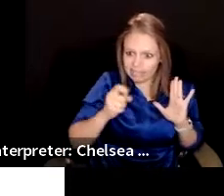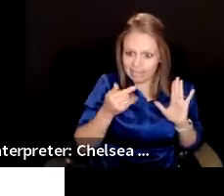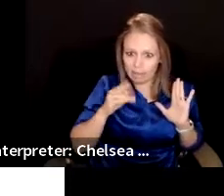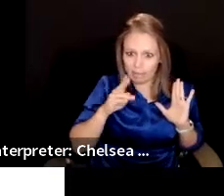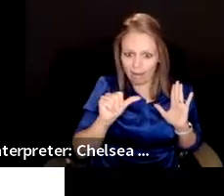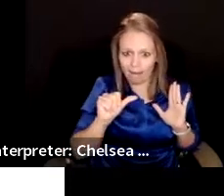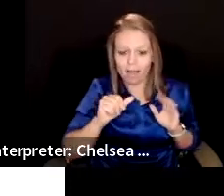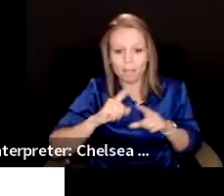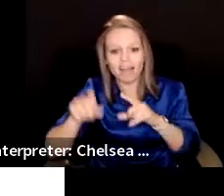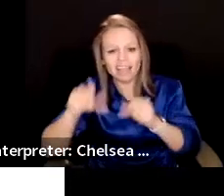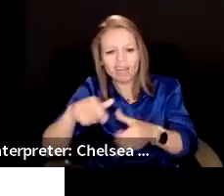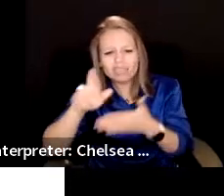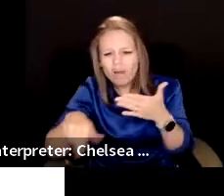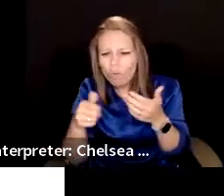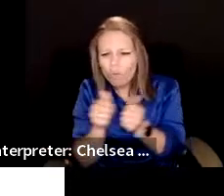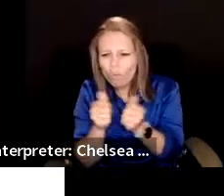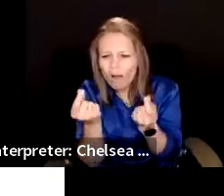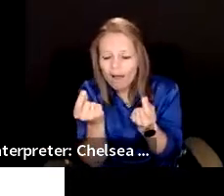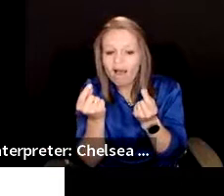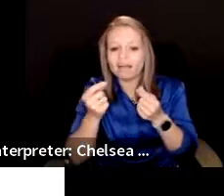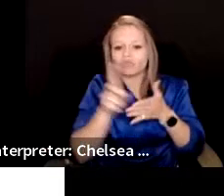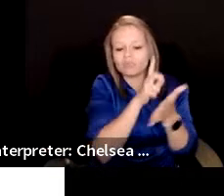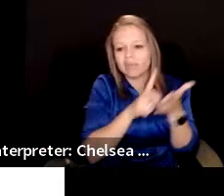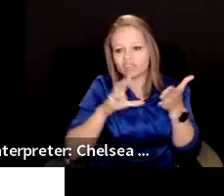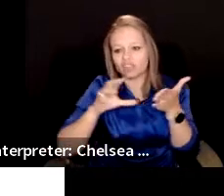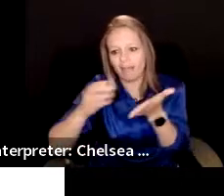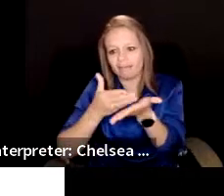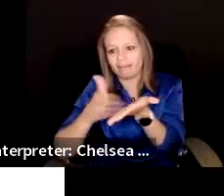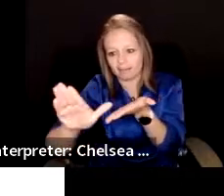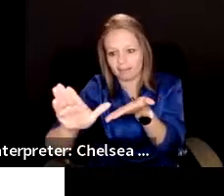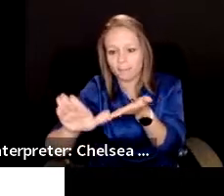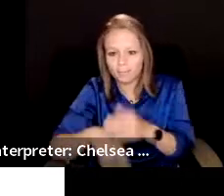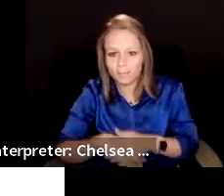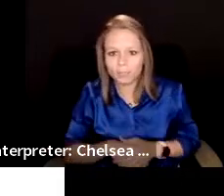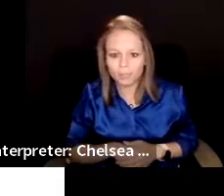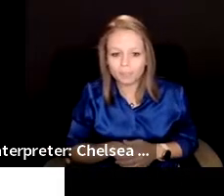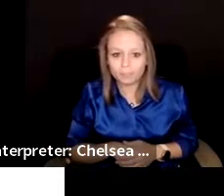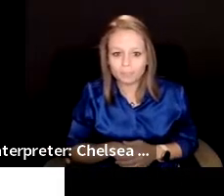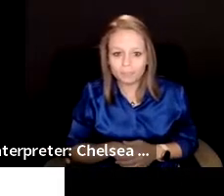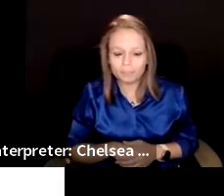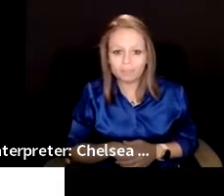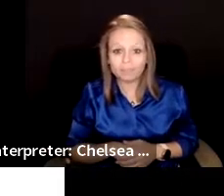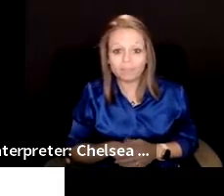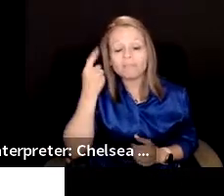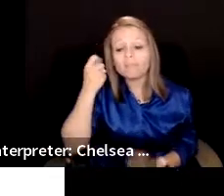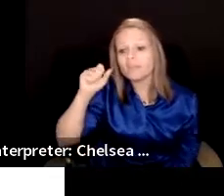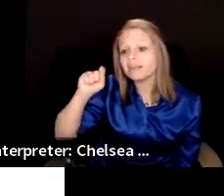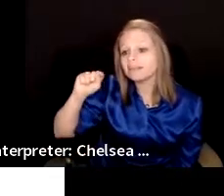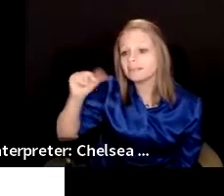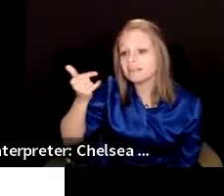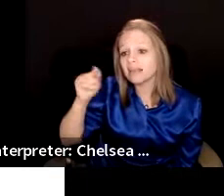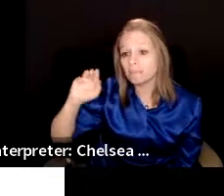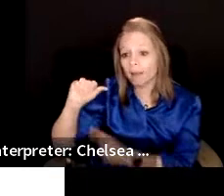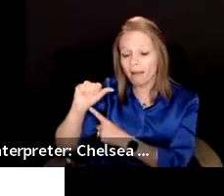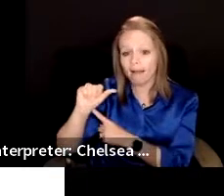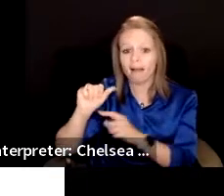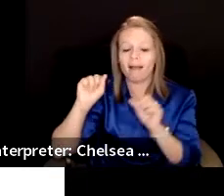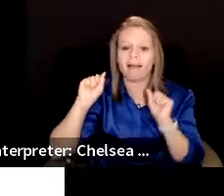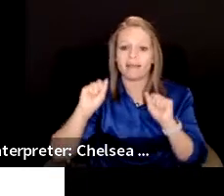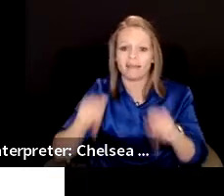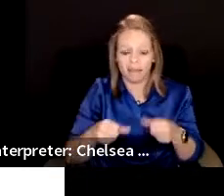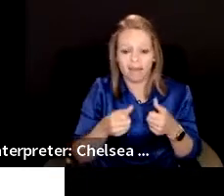when we get our first initial jump into this phase is that stigma is